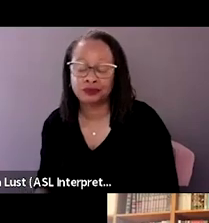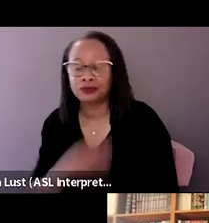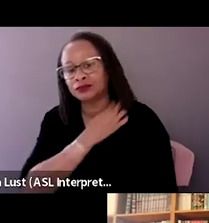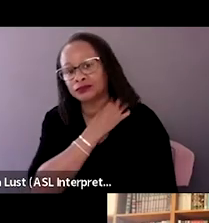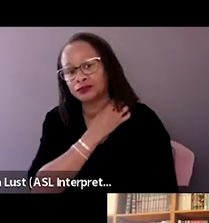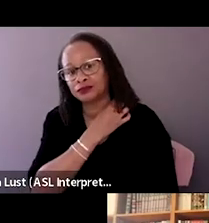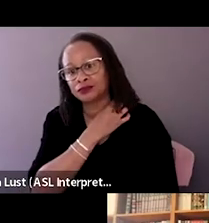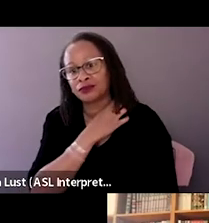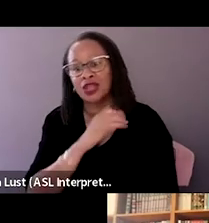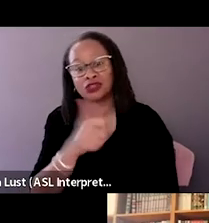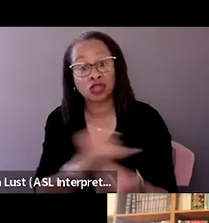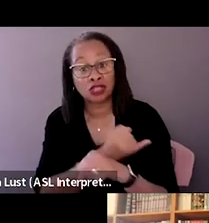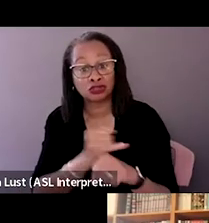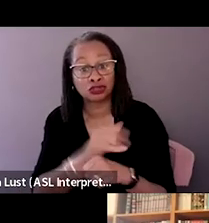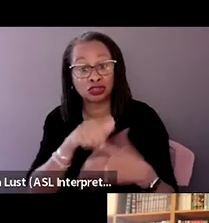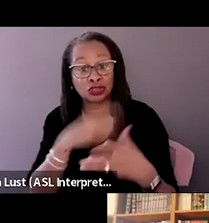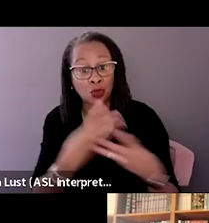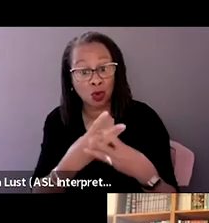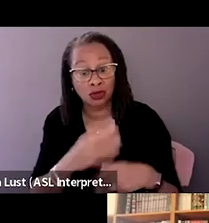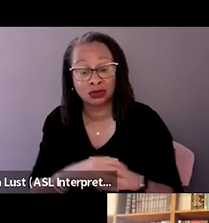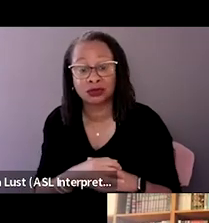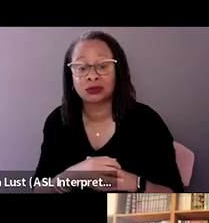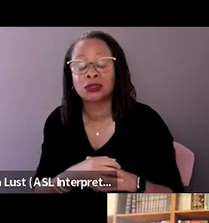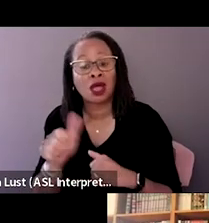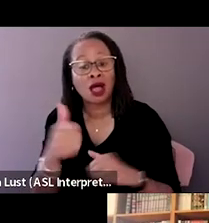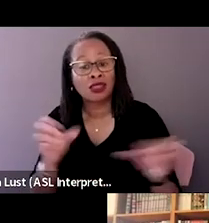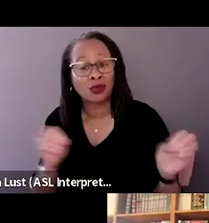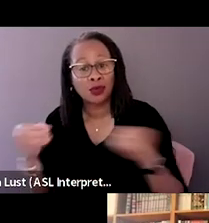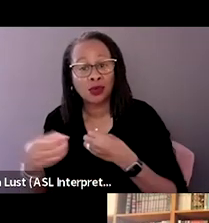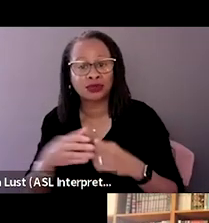there are other industry organizations that offer mentors,